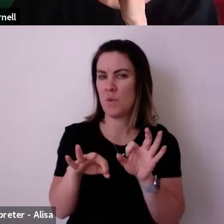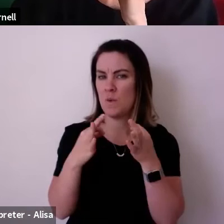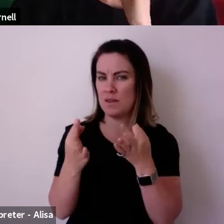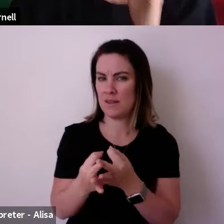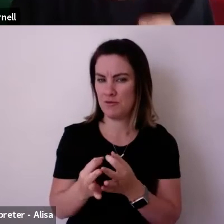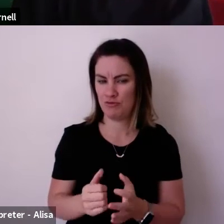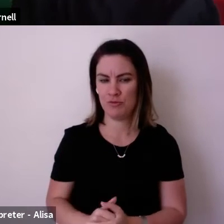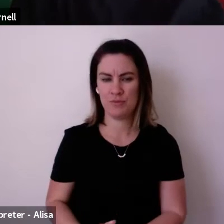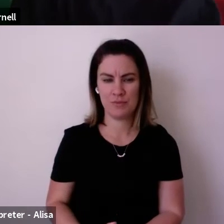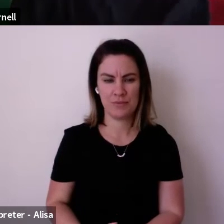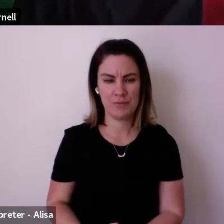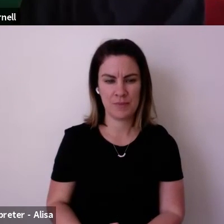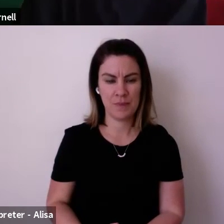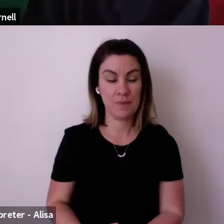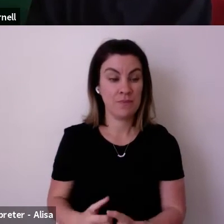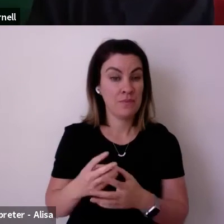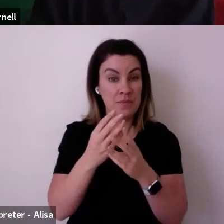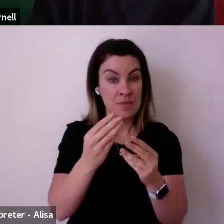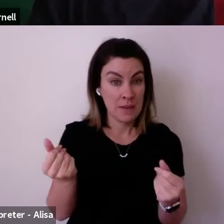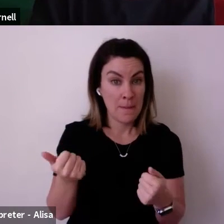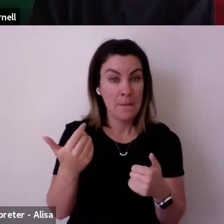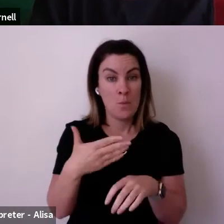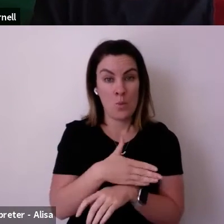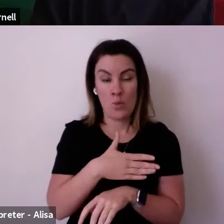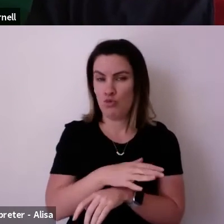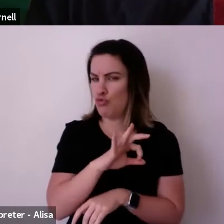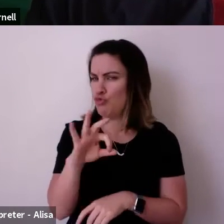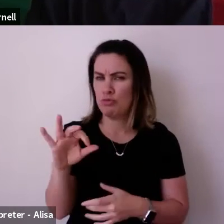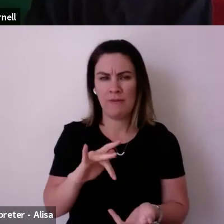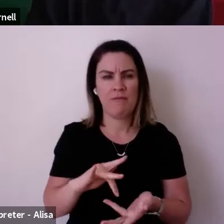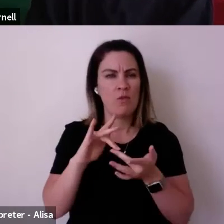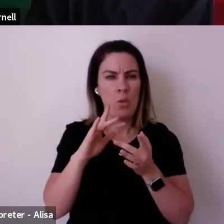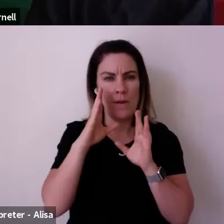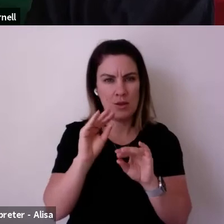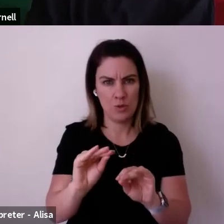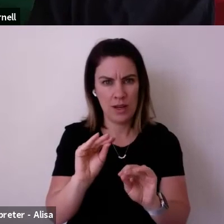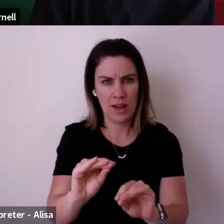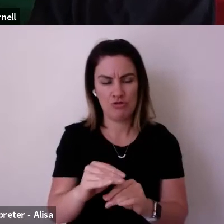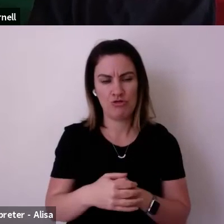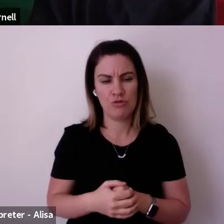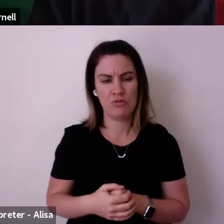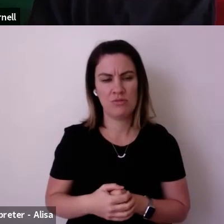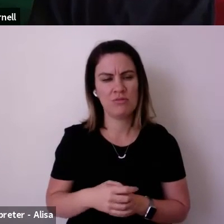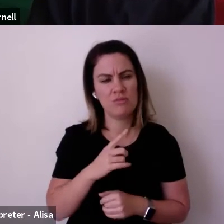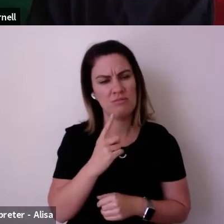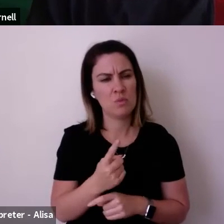We have some graduates working not in formal education. Many of our graduates to dimension 12 percent go on to working education.